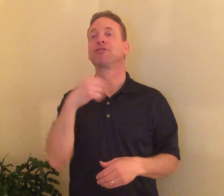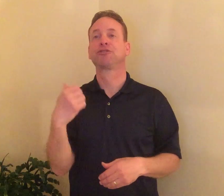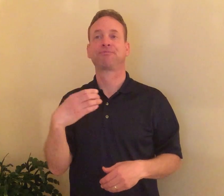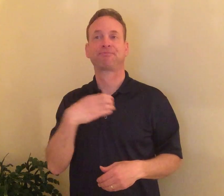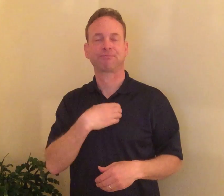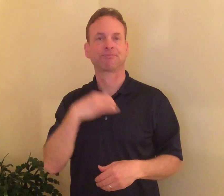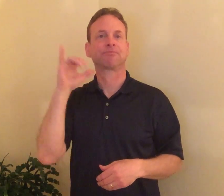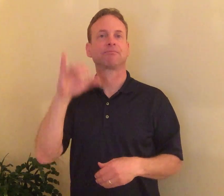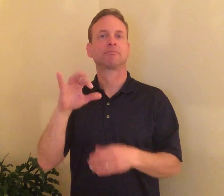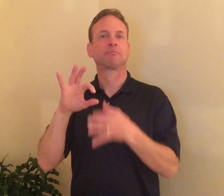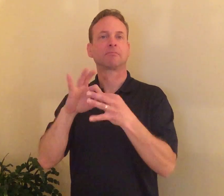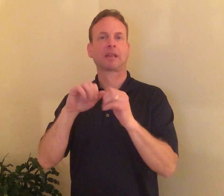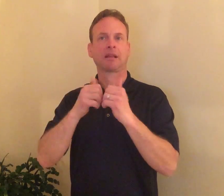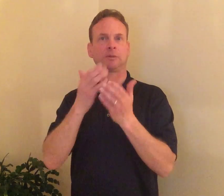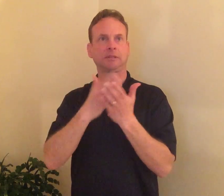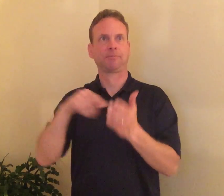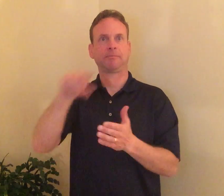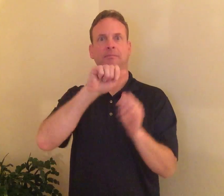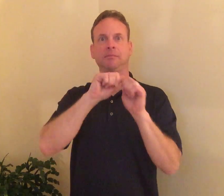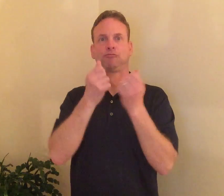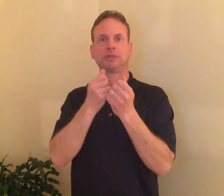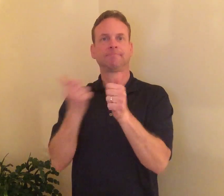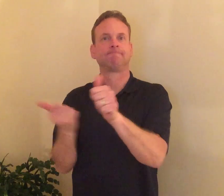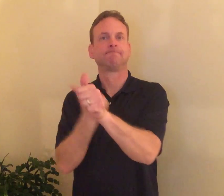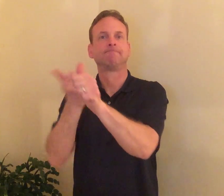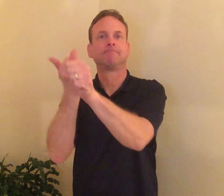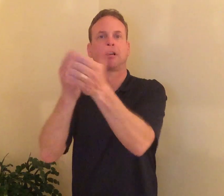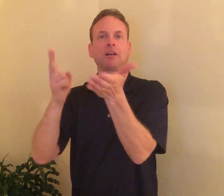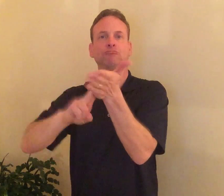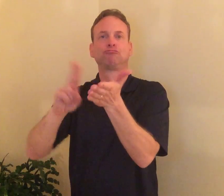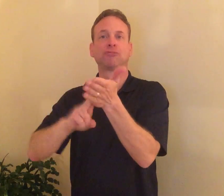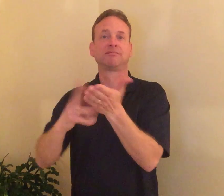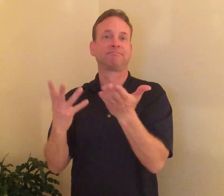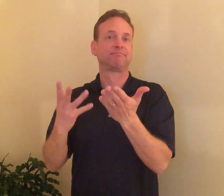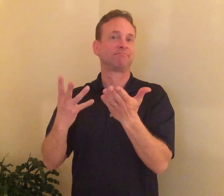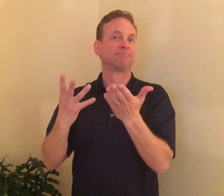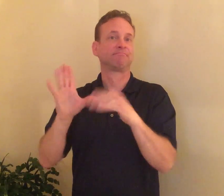Another area of complaint was how agencies pursued contracts. They would reduce the price